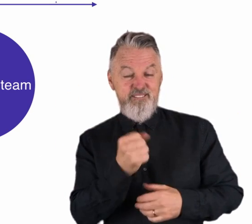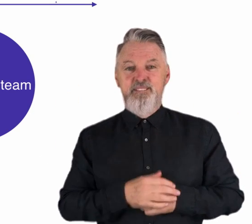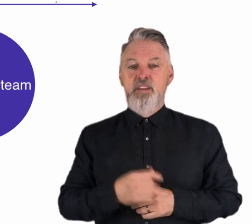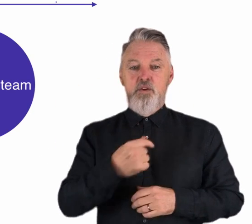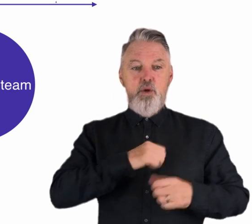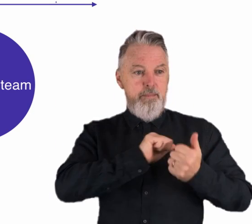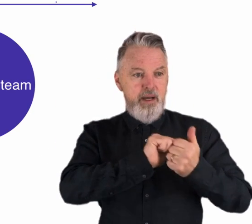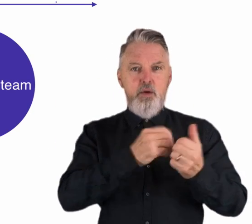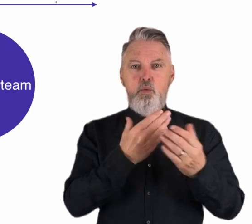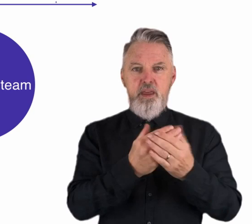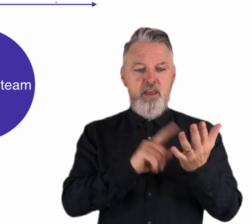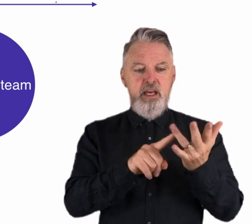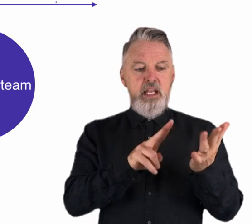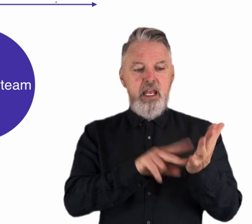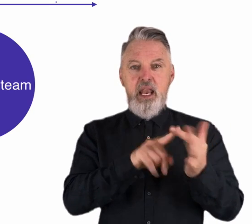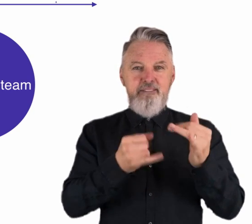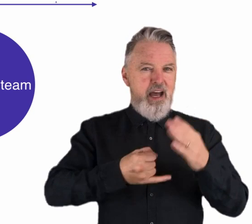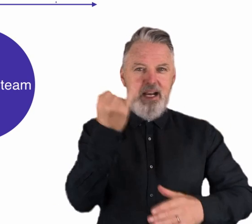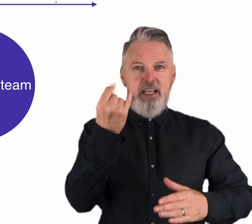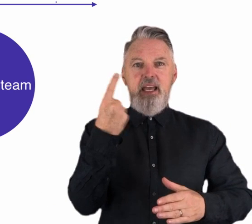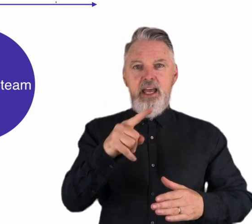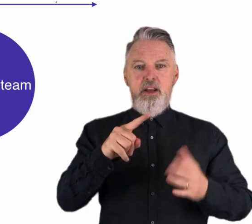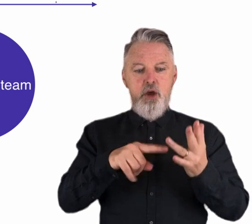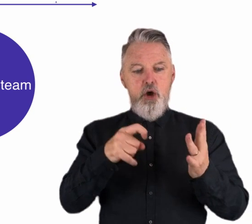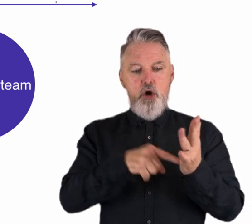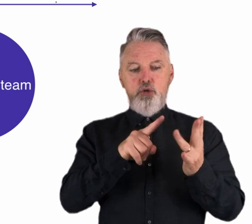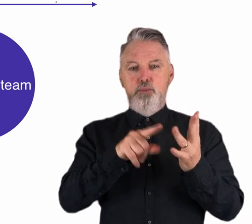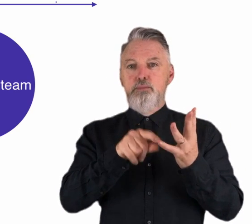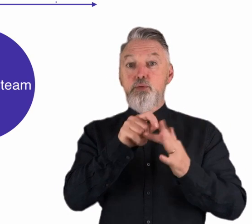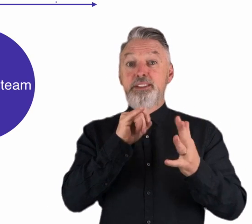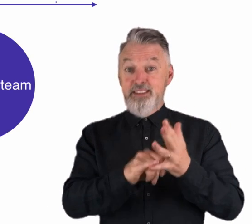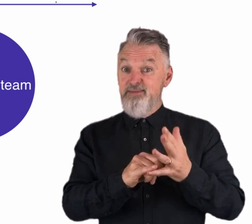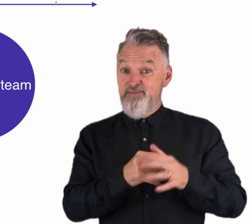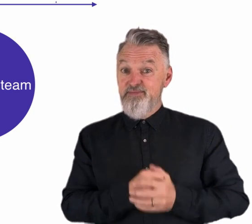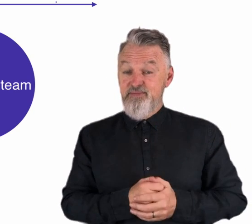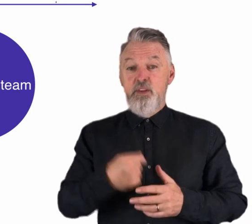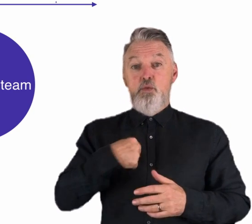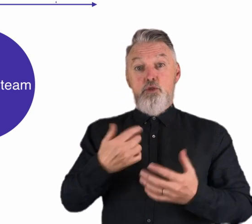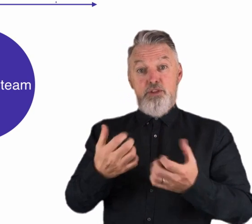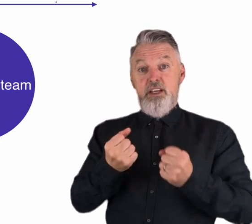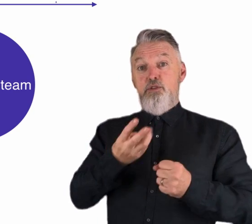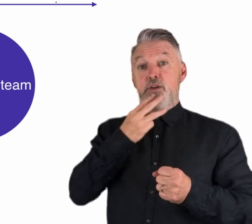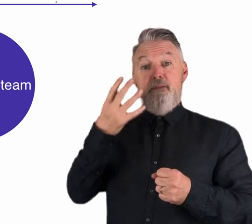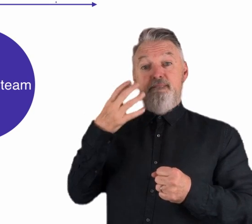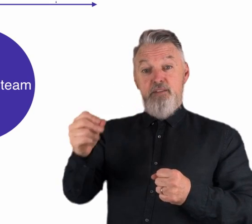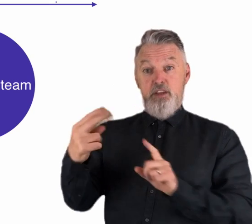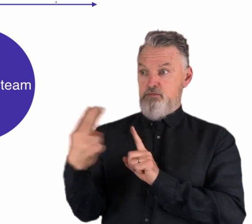with lovehoney and Hot octopuss two of the biggest brands in the industry we've received over 350 registers of interest for our product